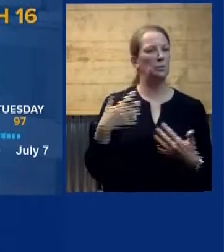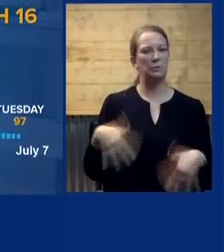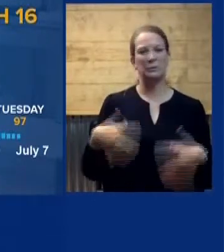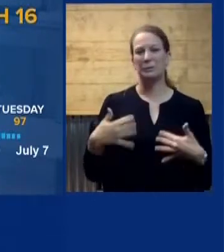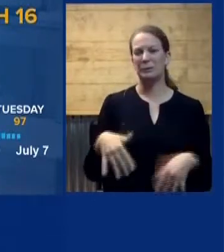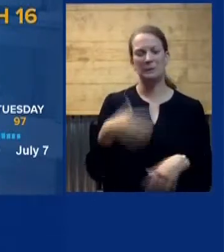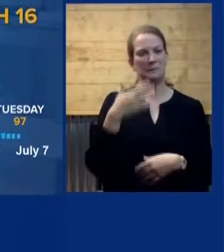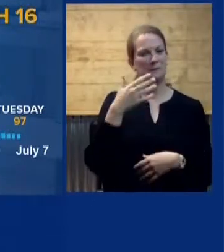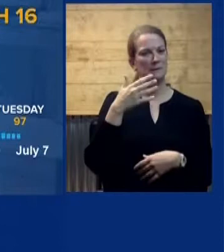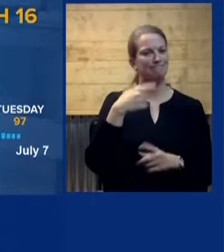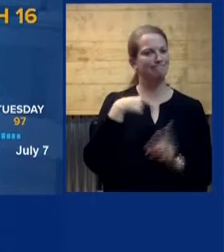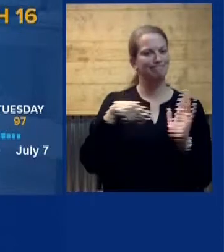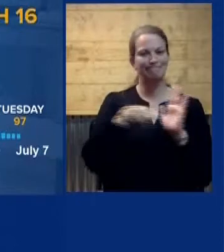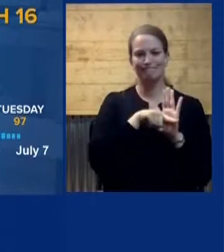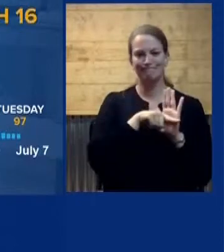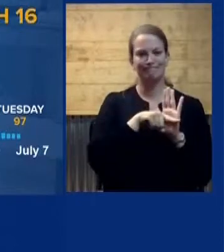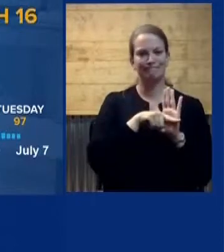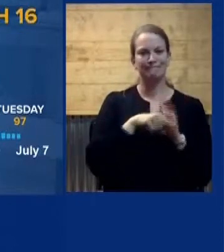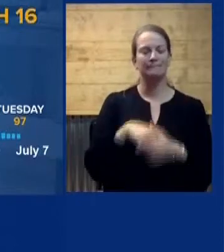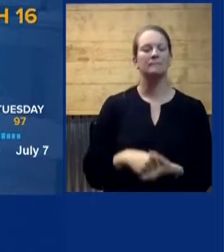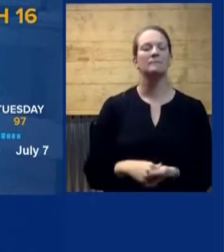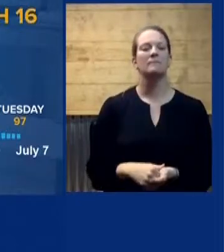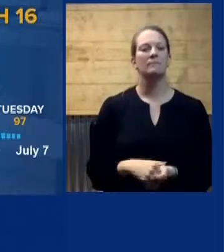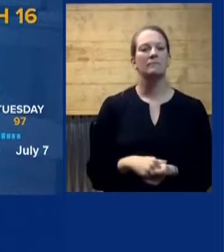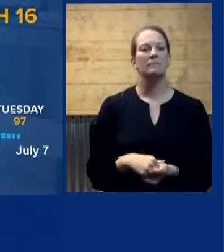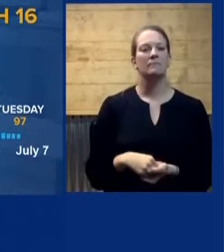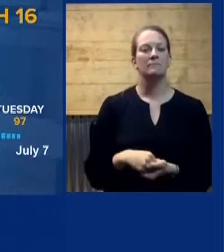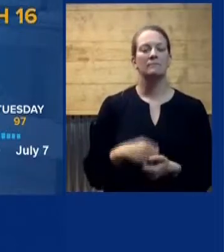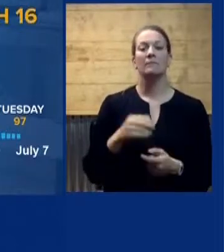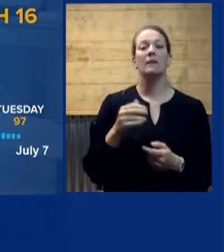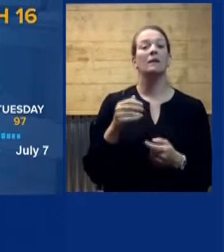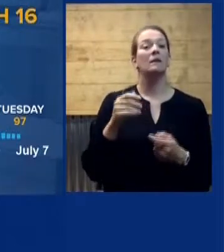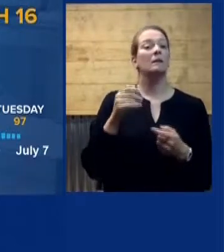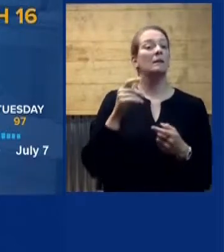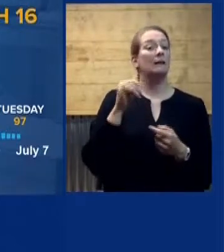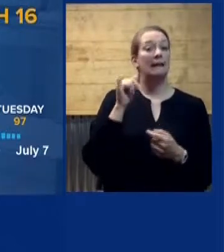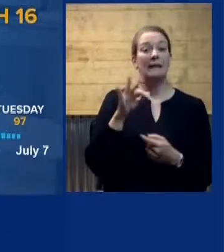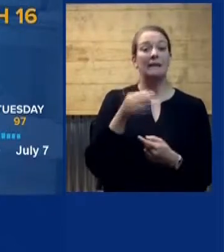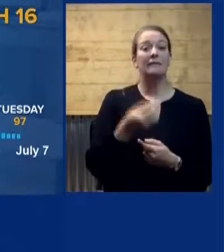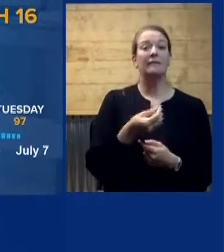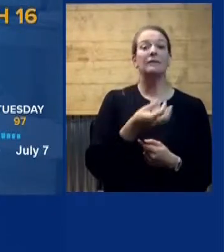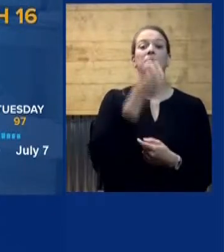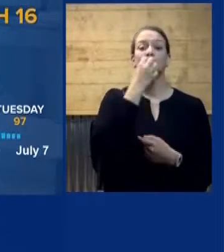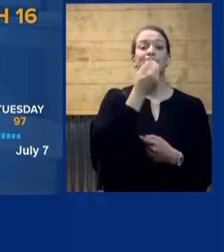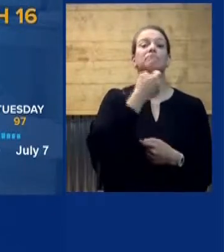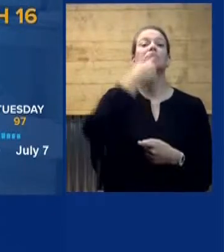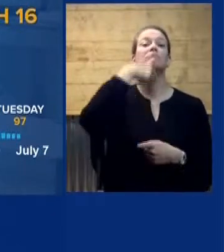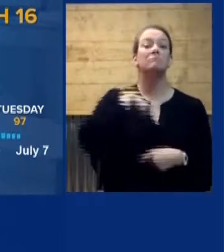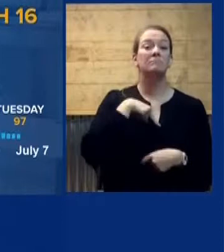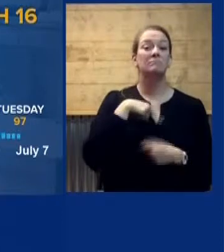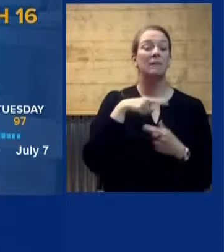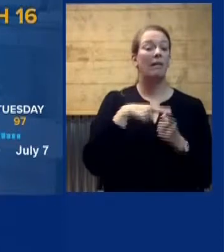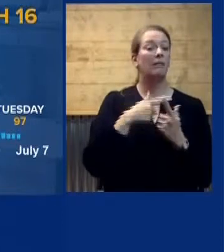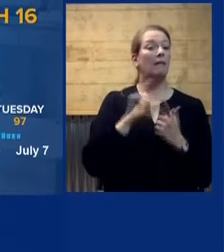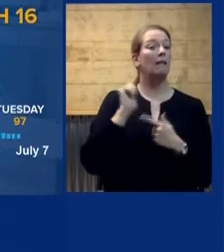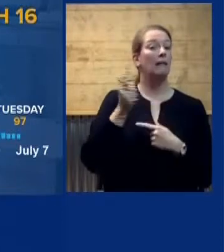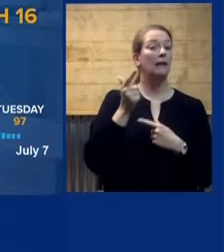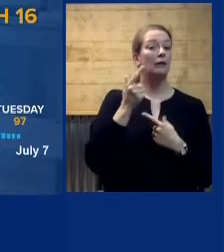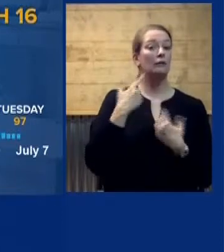Y -- INTIB ARK ATIONS IS UNDER 100. THEY HAVE BEEN A BAD INDICATOR.